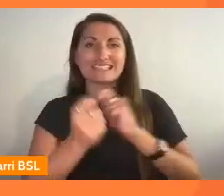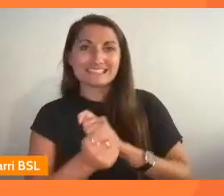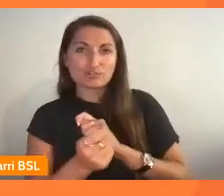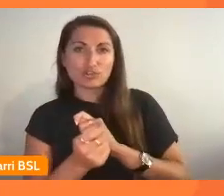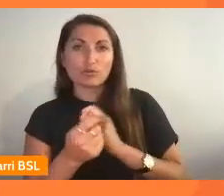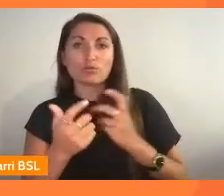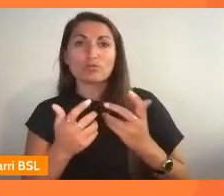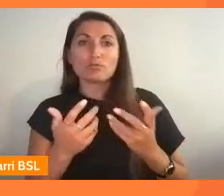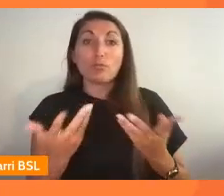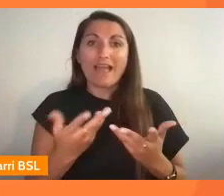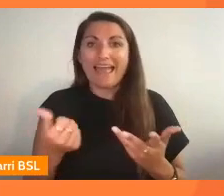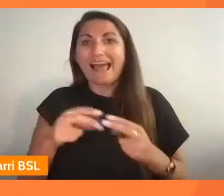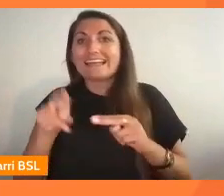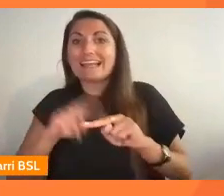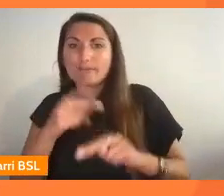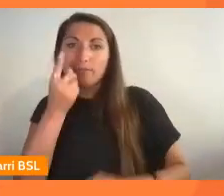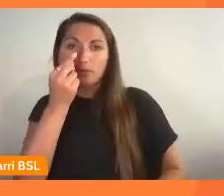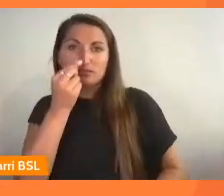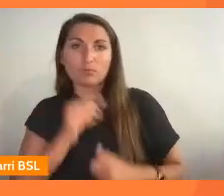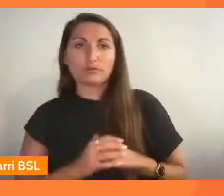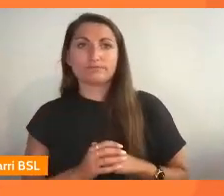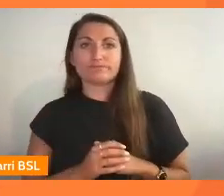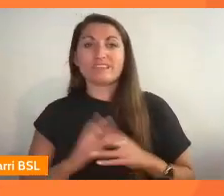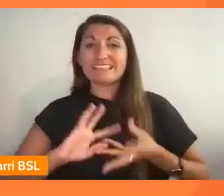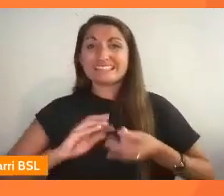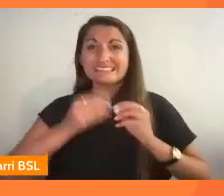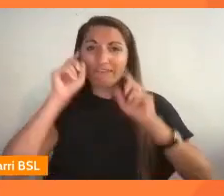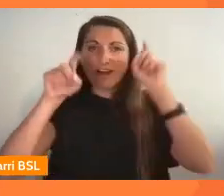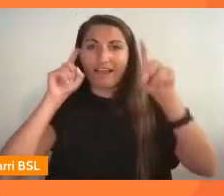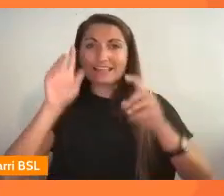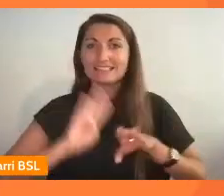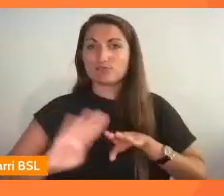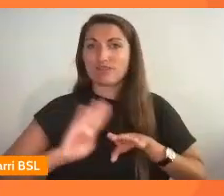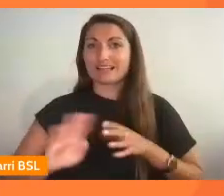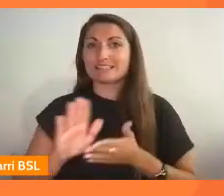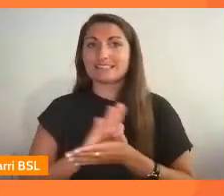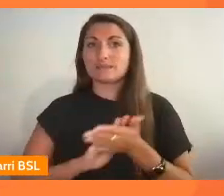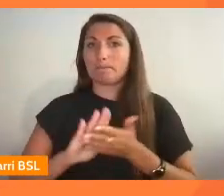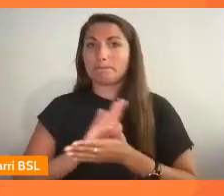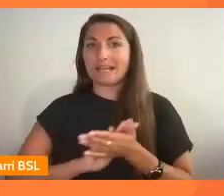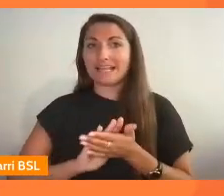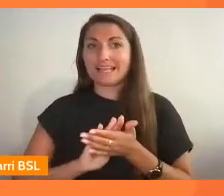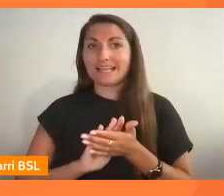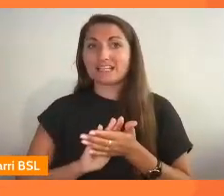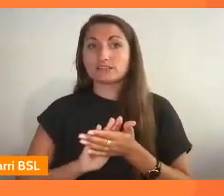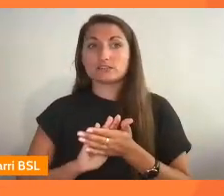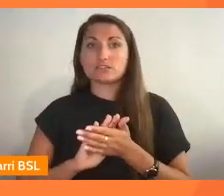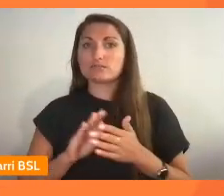The devising practice meant that there was nothing that was off the table.